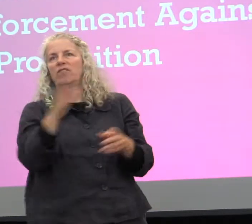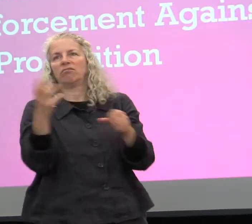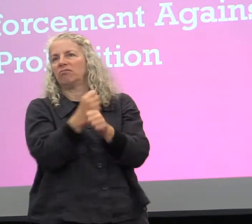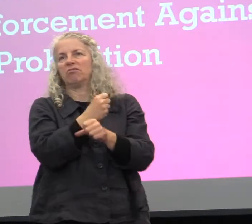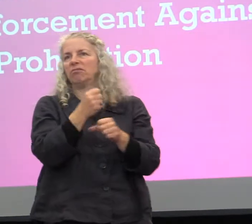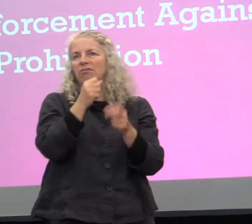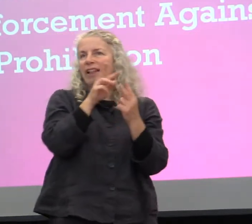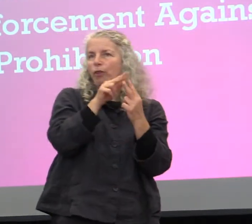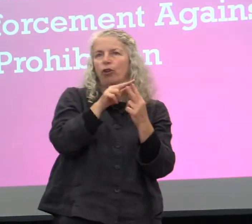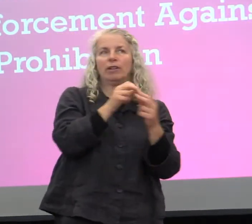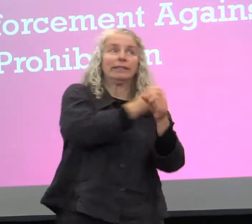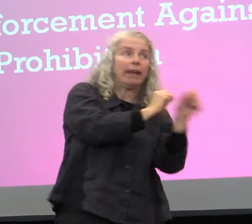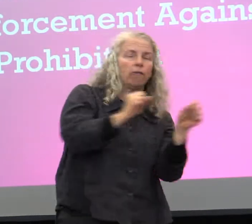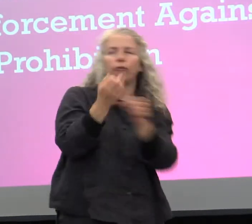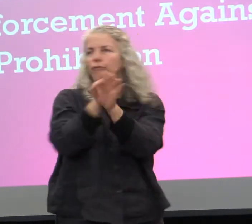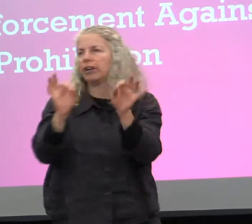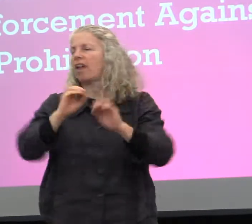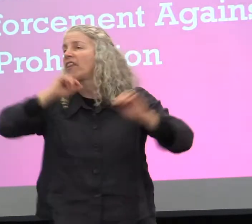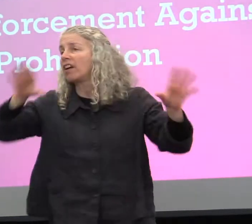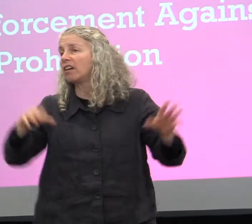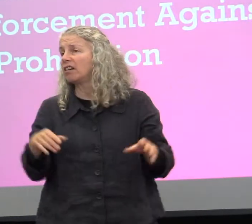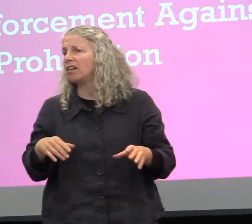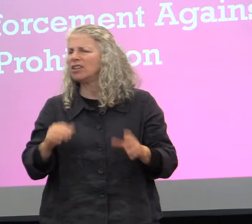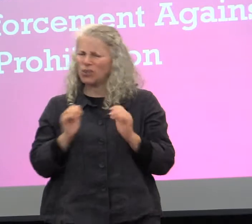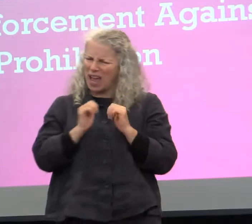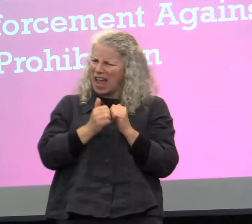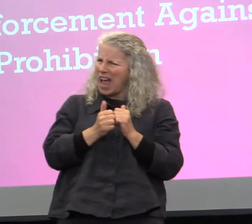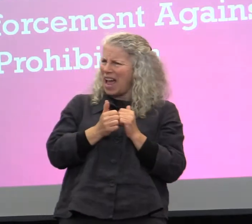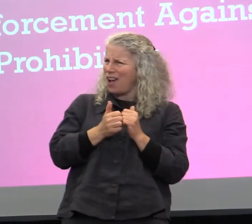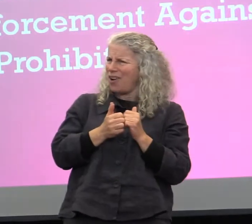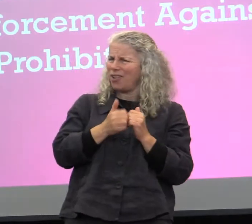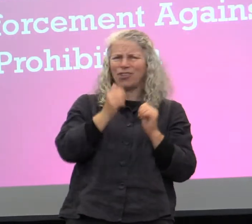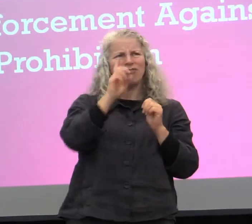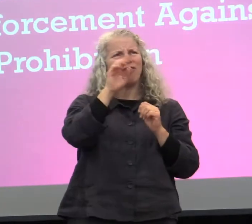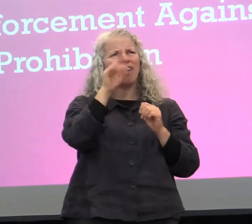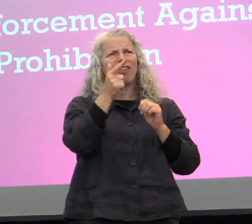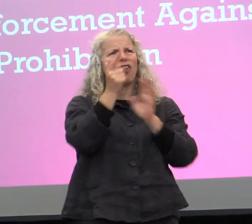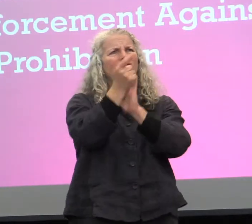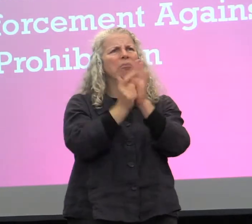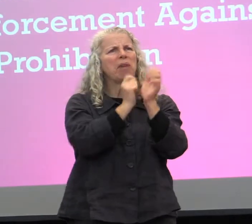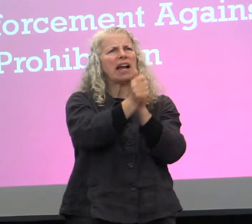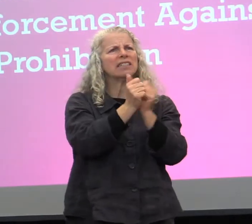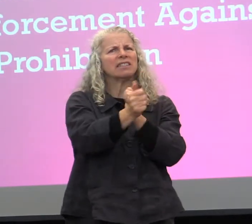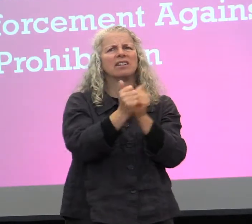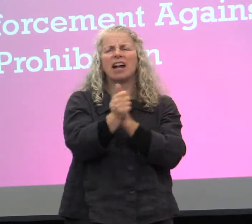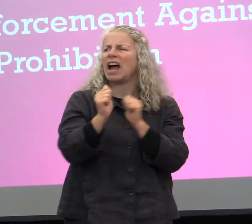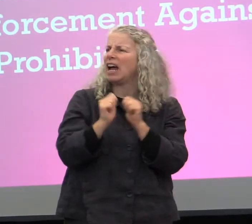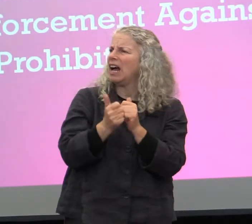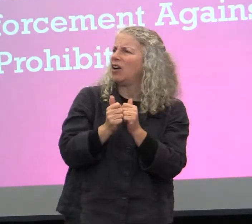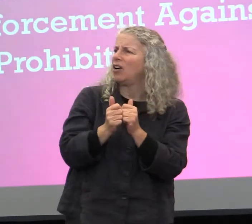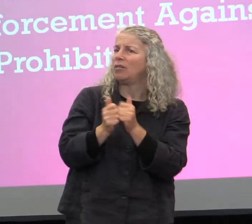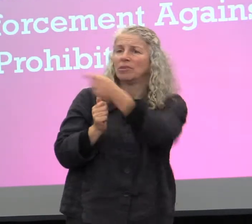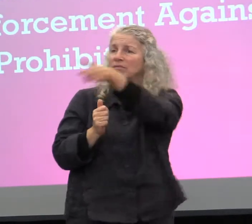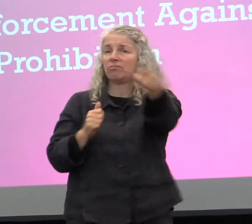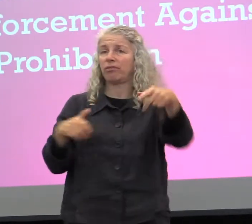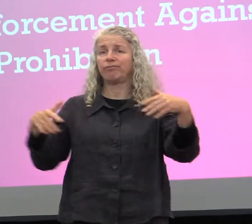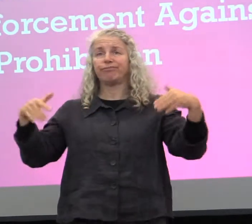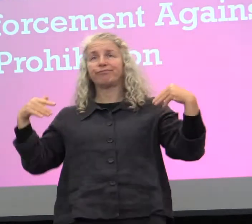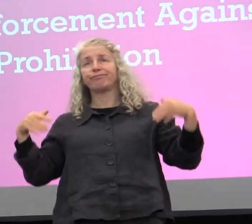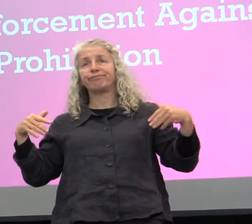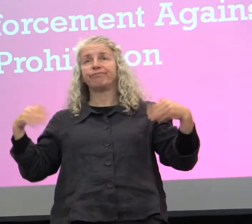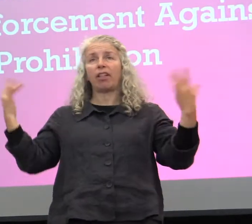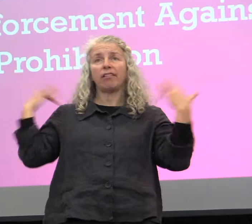So how did and does this happen? It happens because we are not involved, people, we are not in tune.